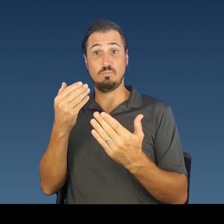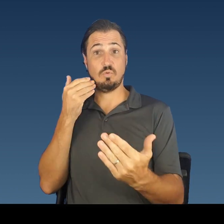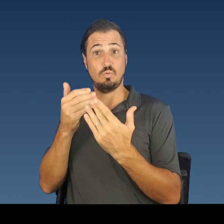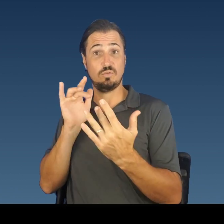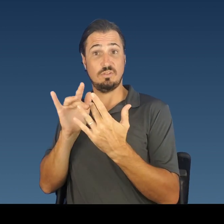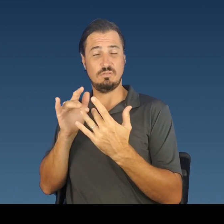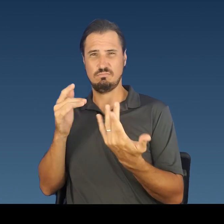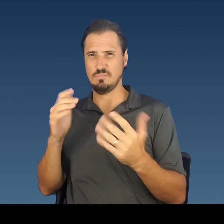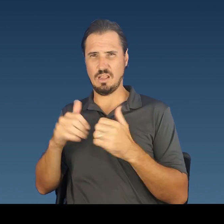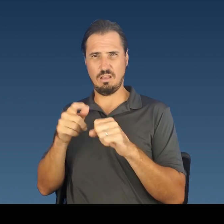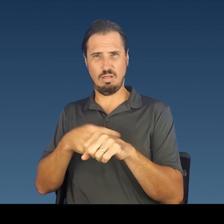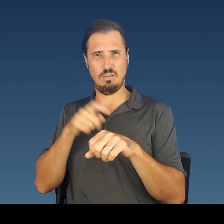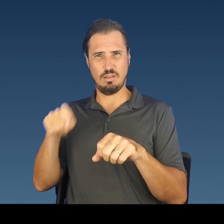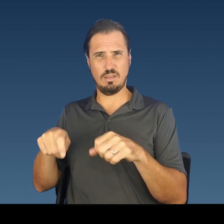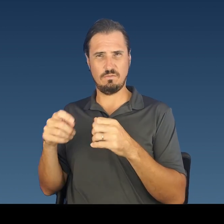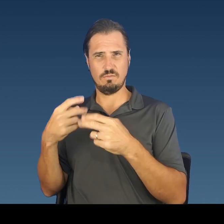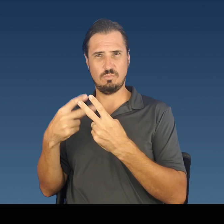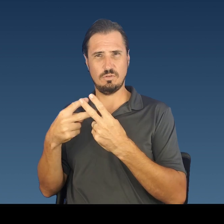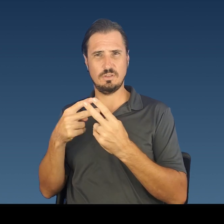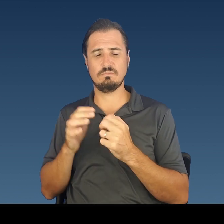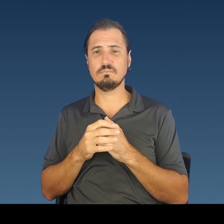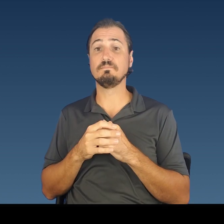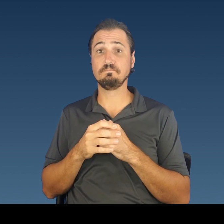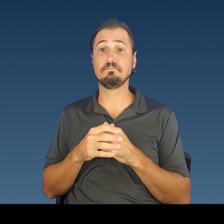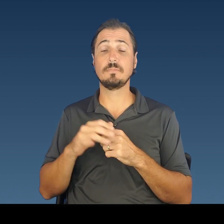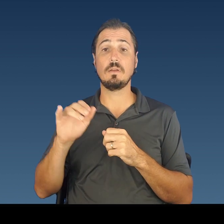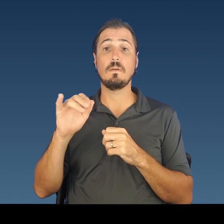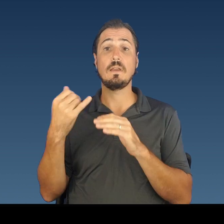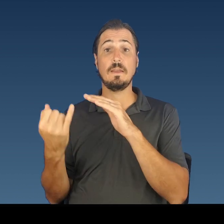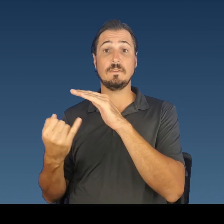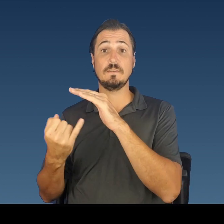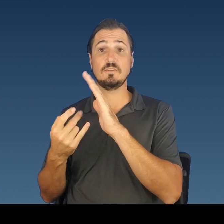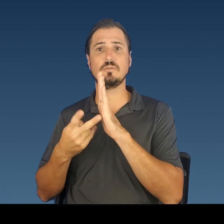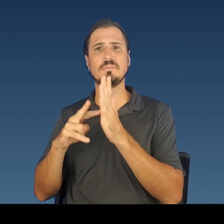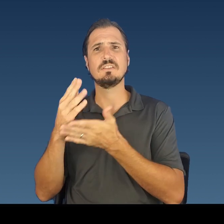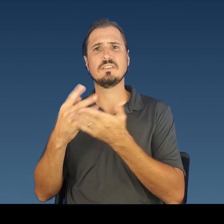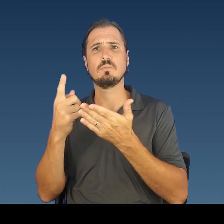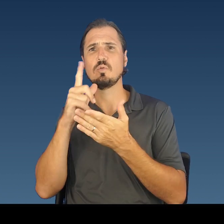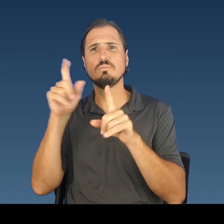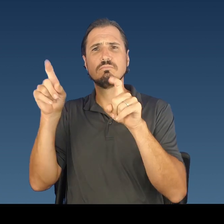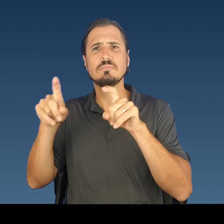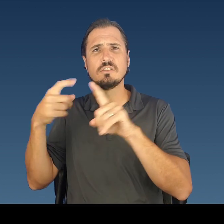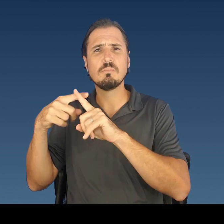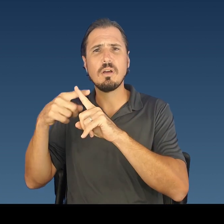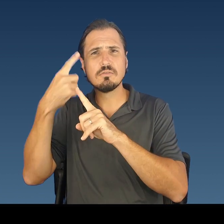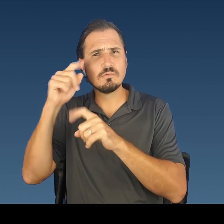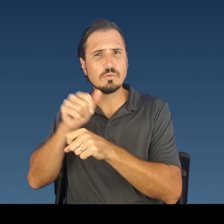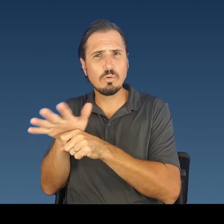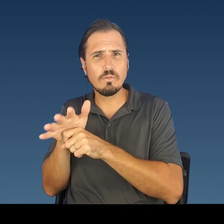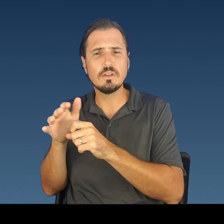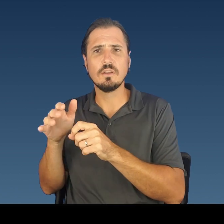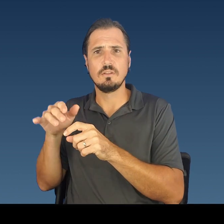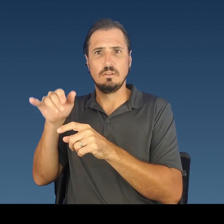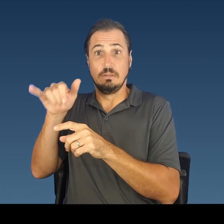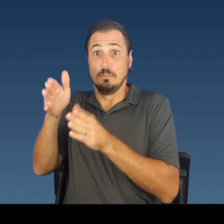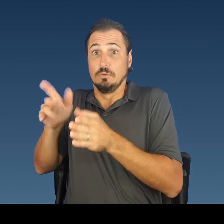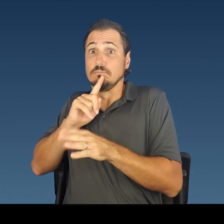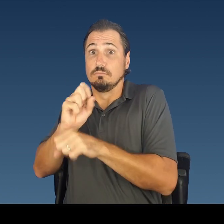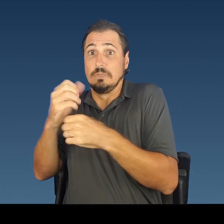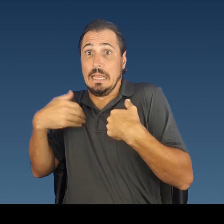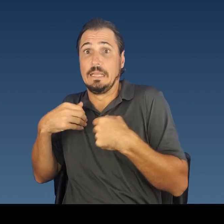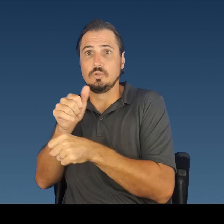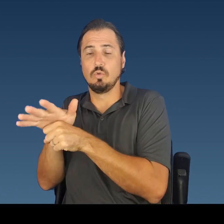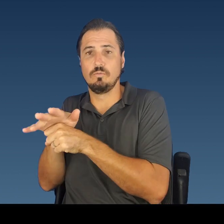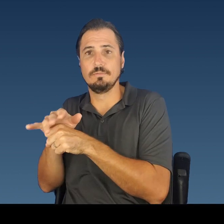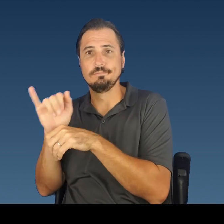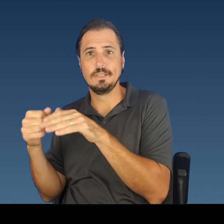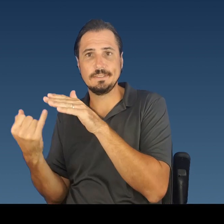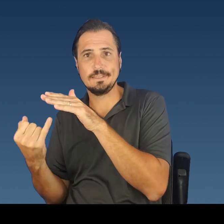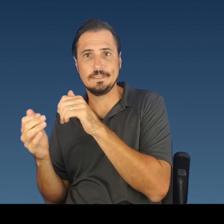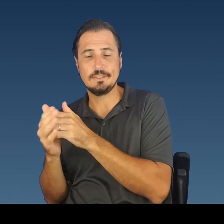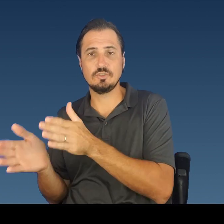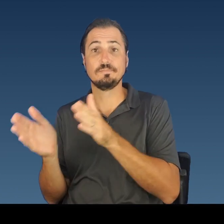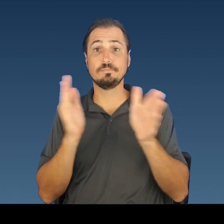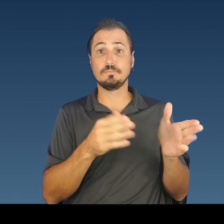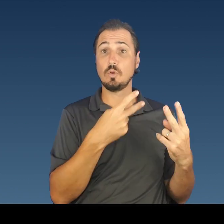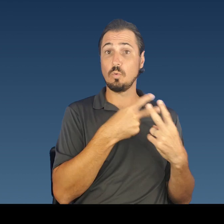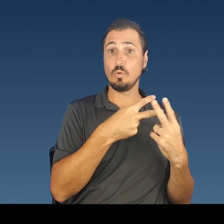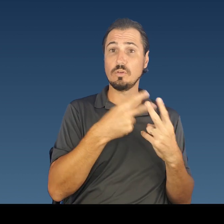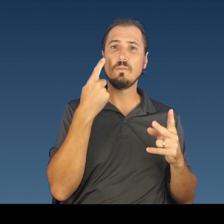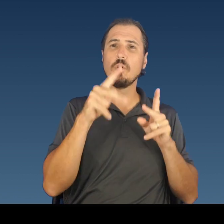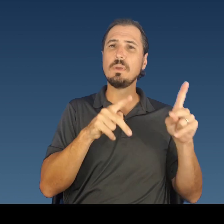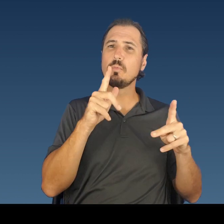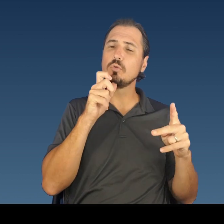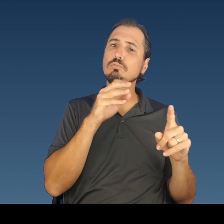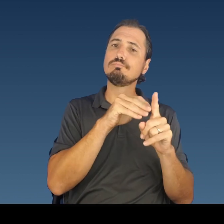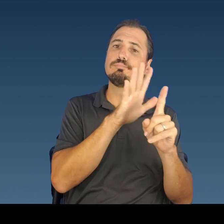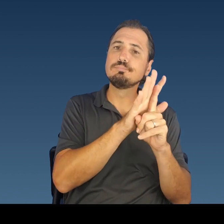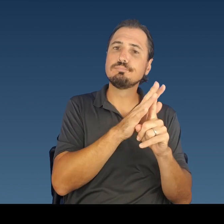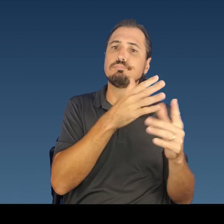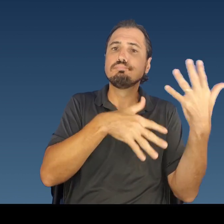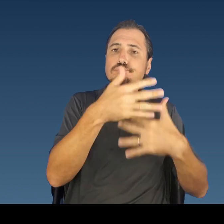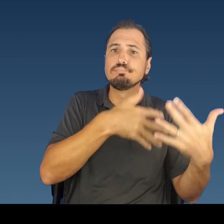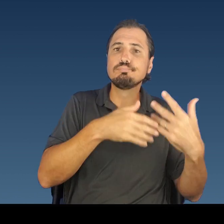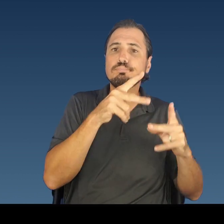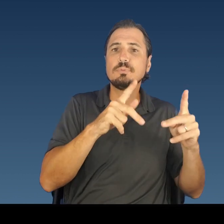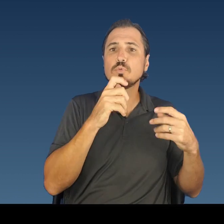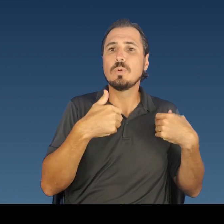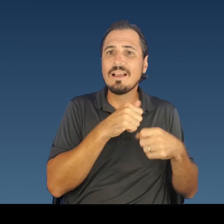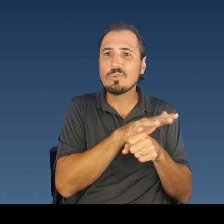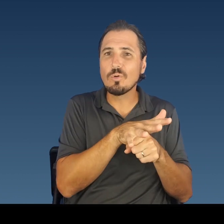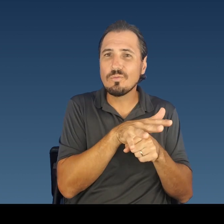Isolation refers to people who have tested positive for COVID-19 and are considered “cases.” Quarantine refers to people who have been exposed to COVID-19: those who are close contacts.